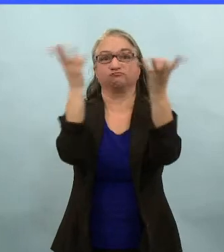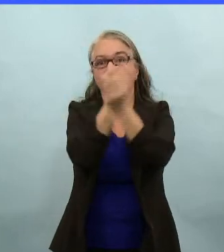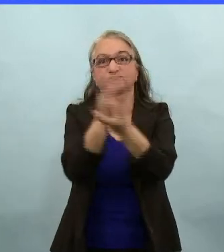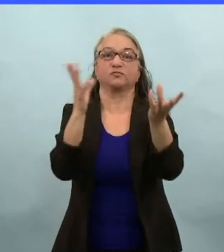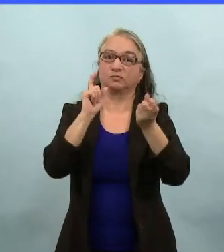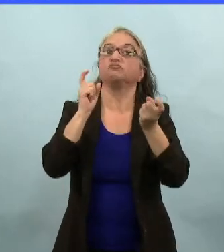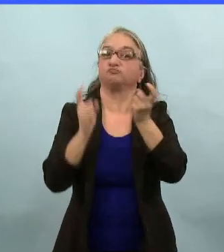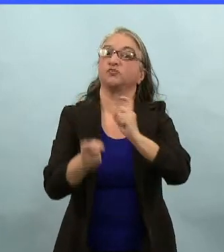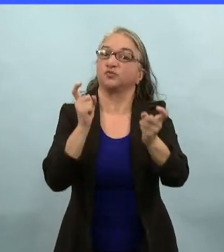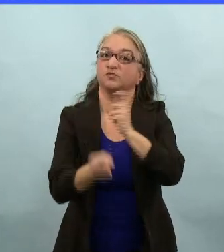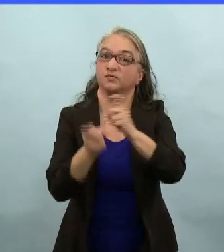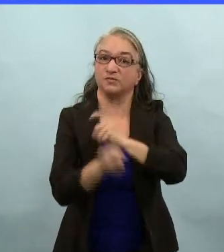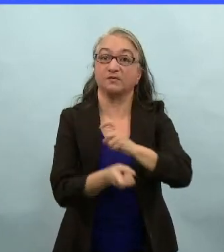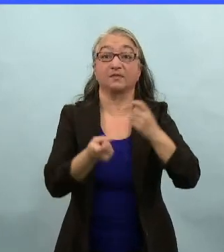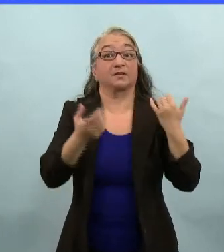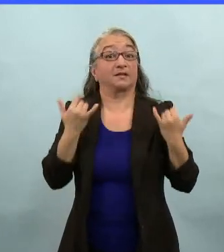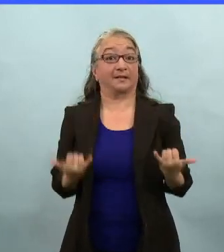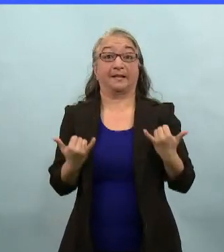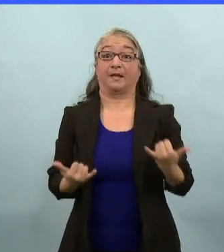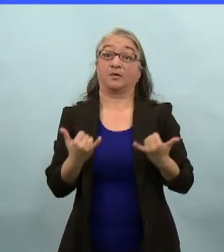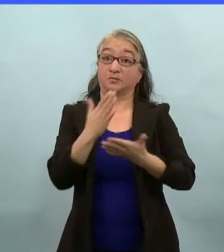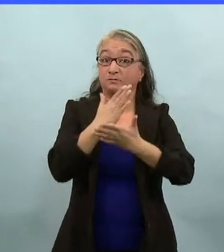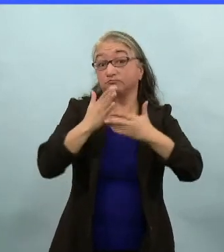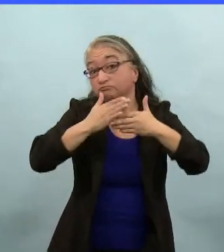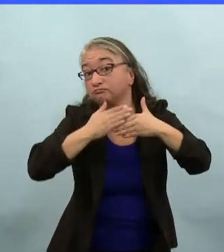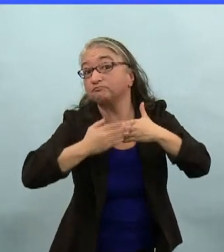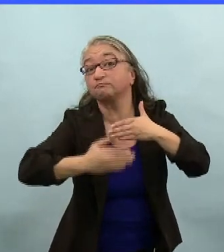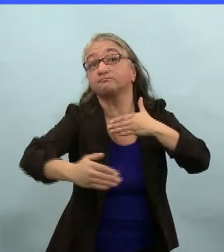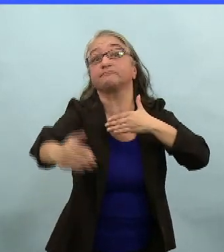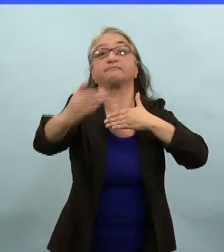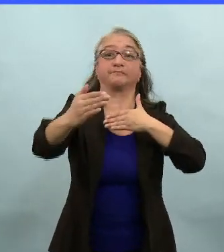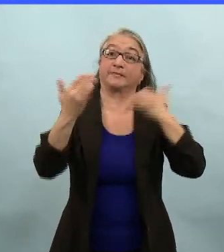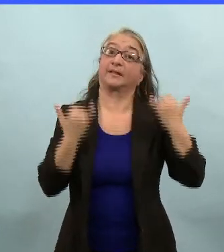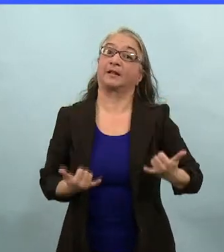going forward we will now be put in a greater focus on system load